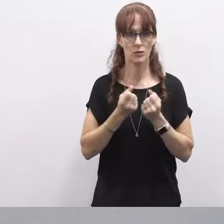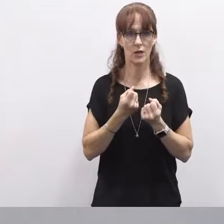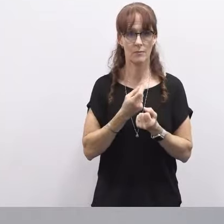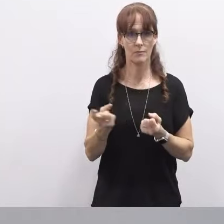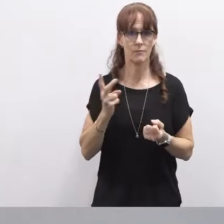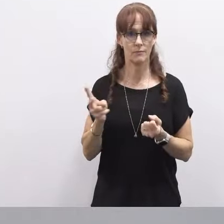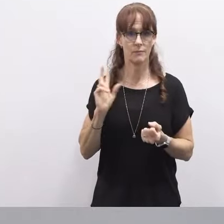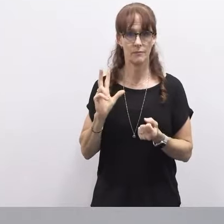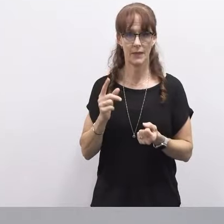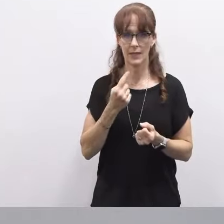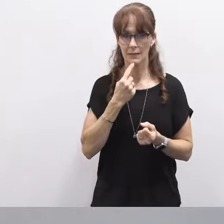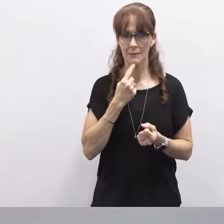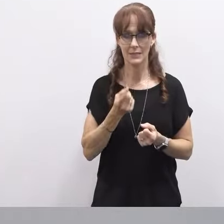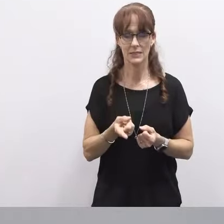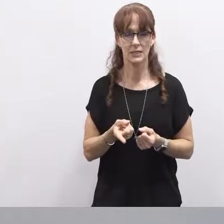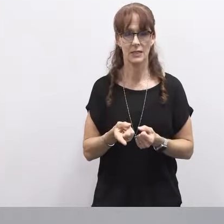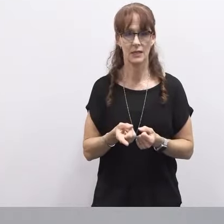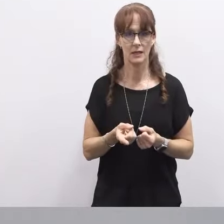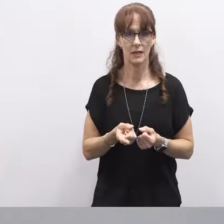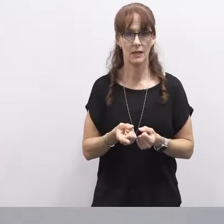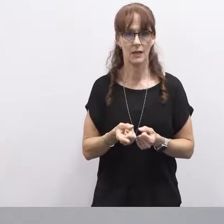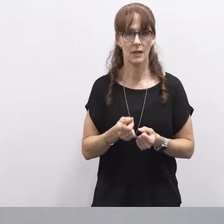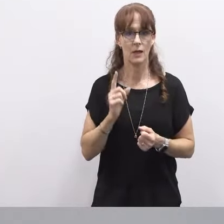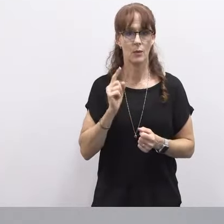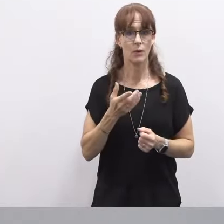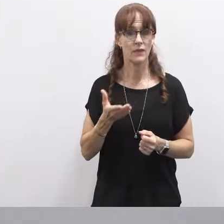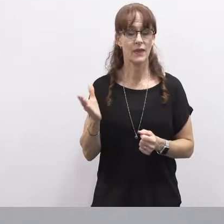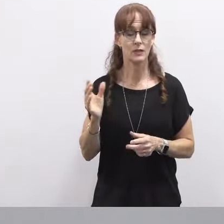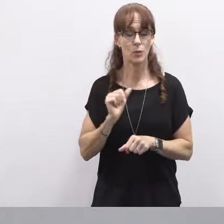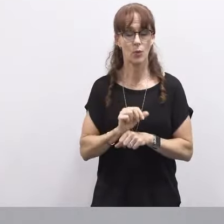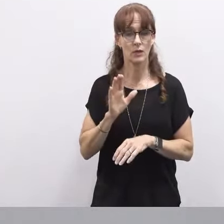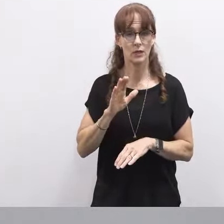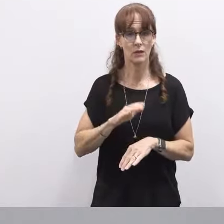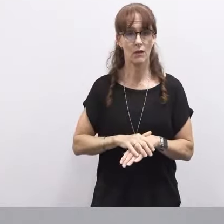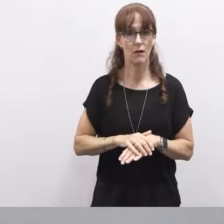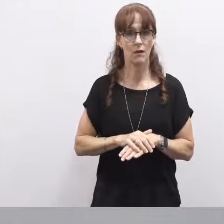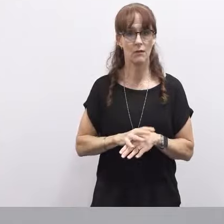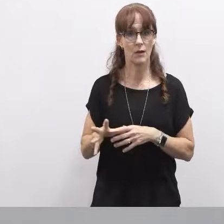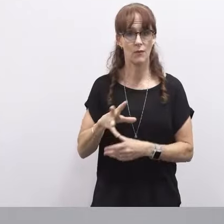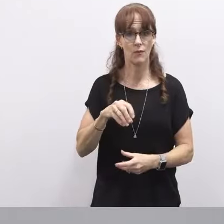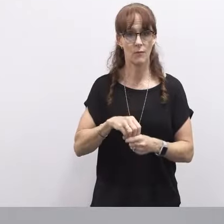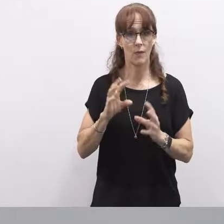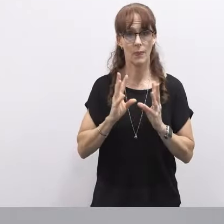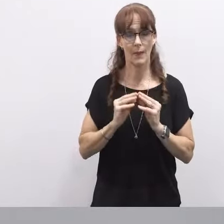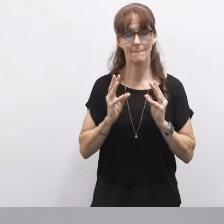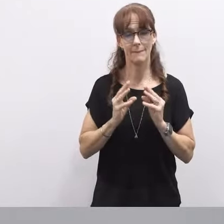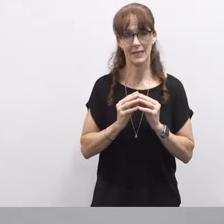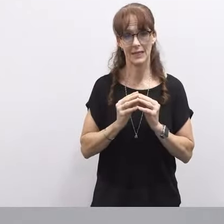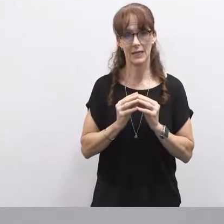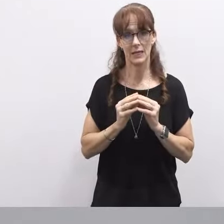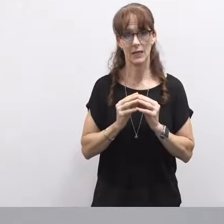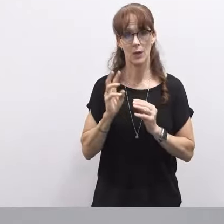I didn't get to mention this. And one of the things that we're working on and I got to be a part of that meeting at Whittier